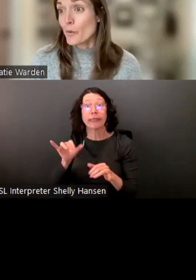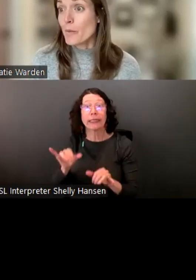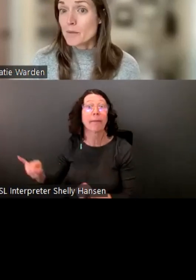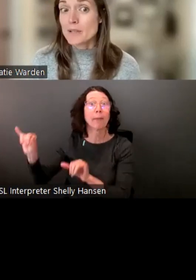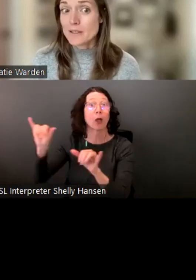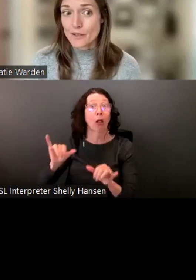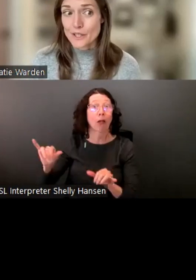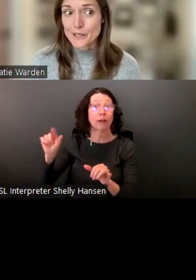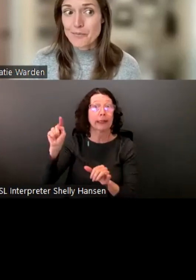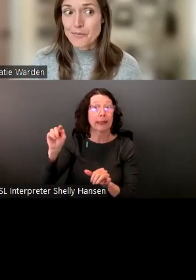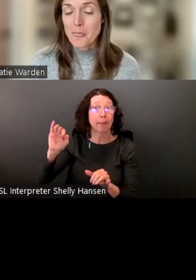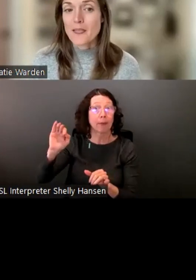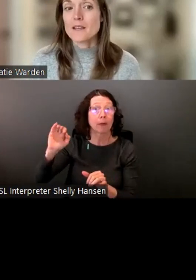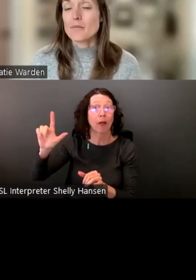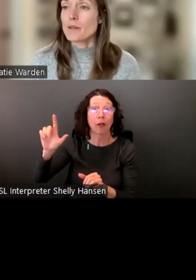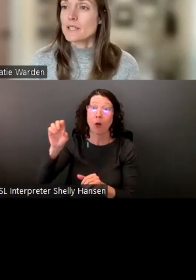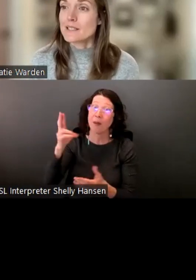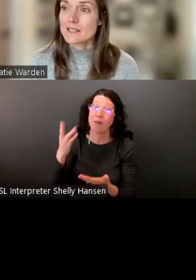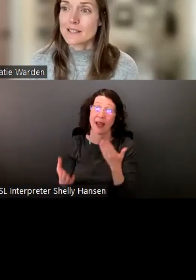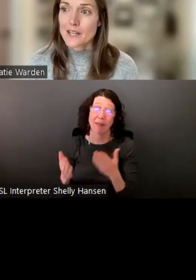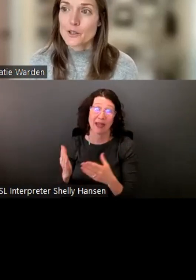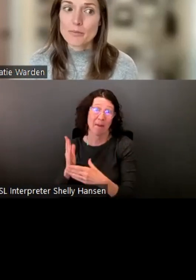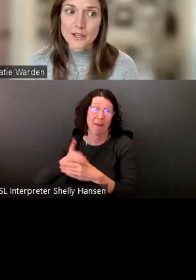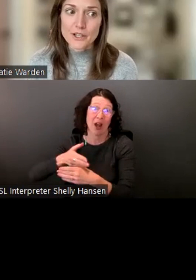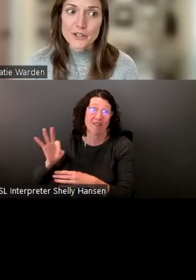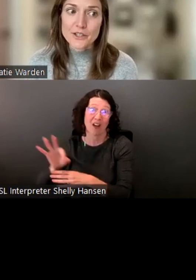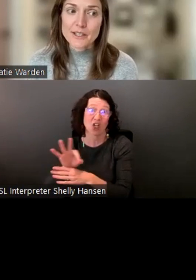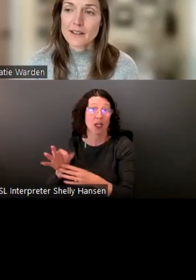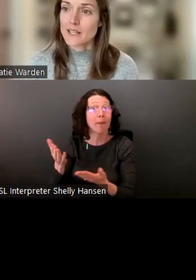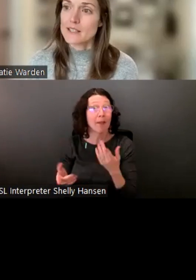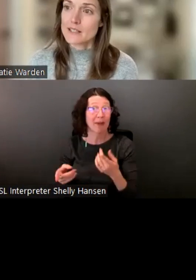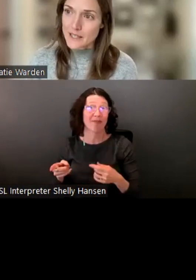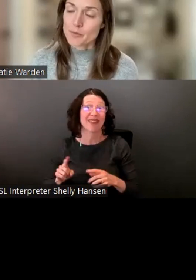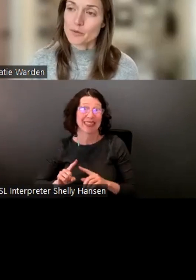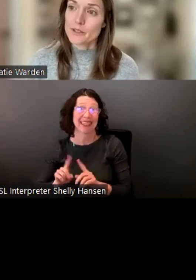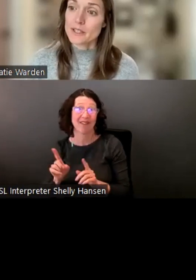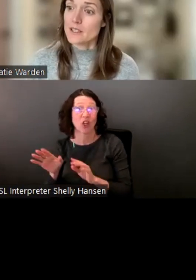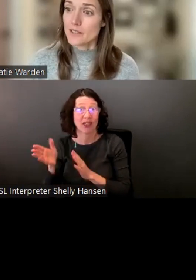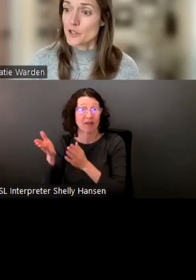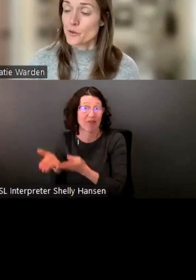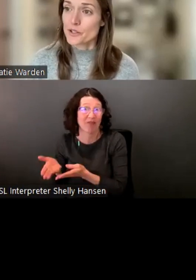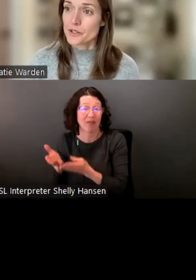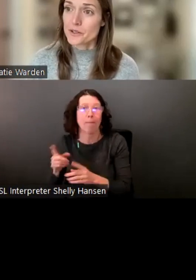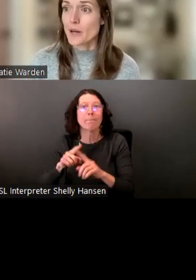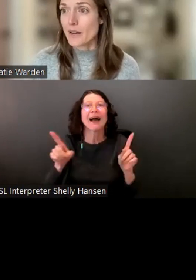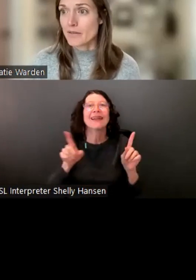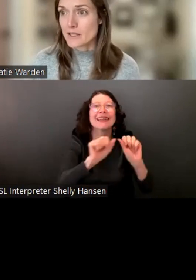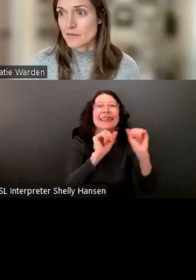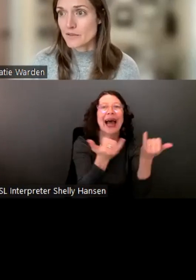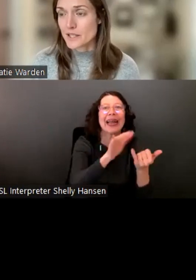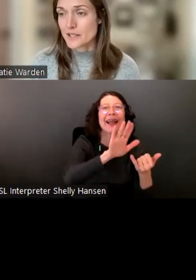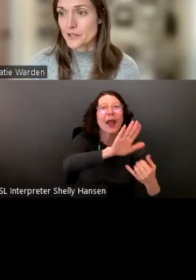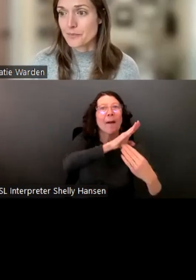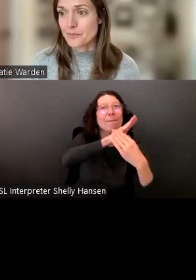We might be different, but it's societal barriers that disable individuals who have these differences.